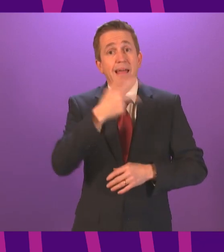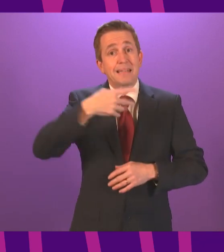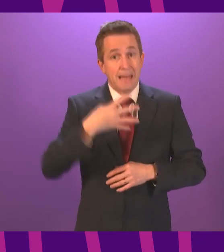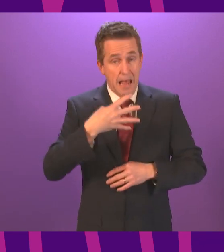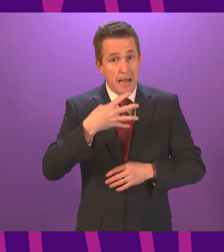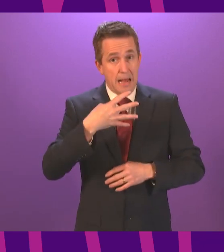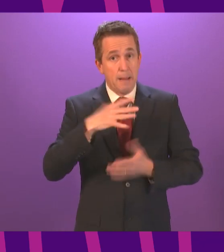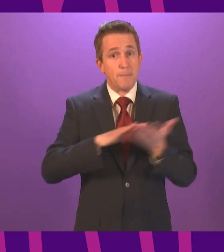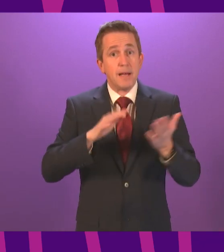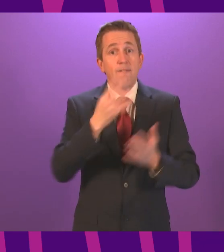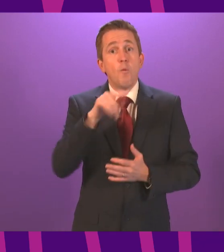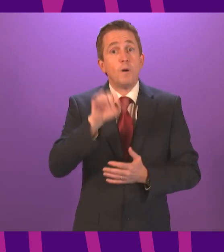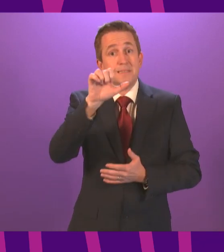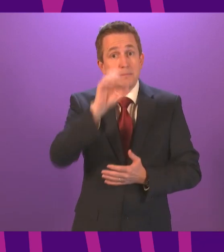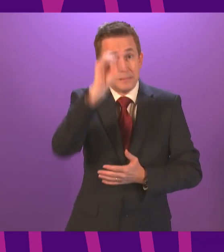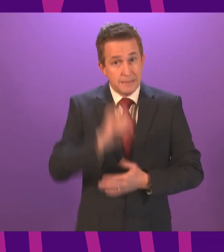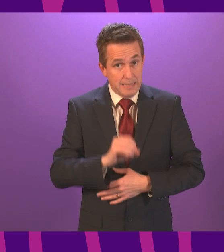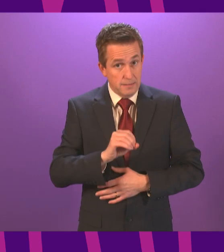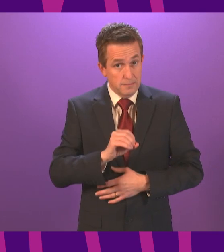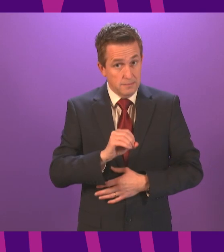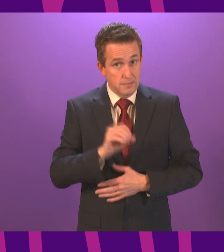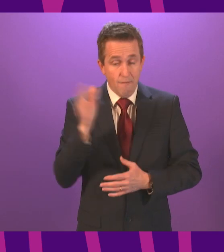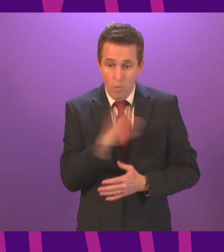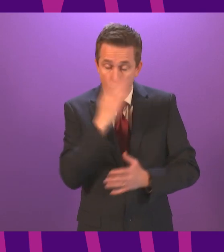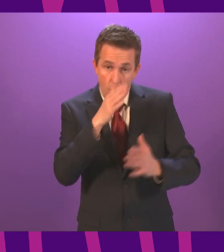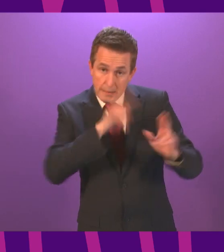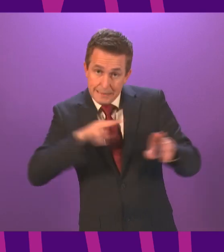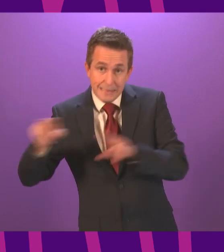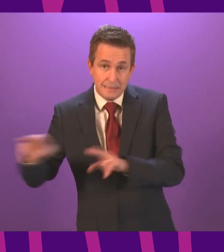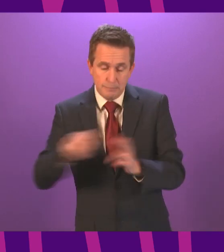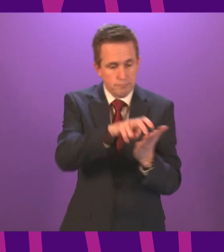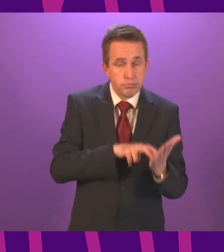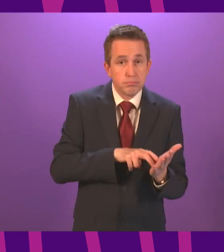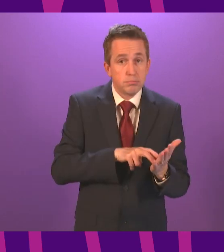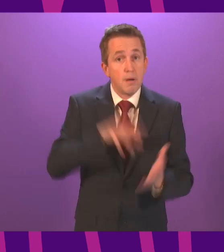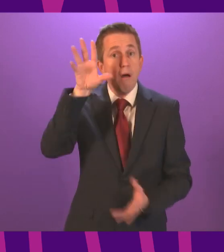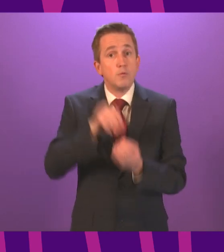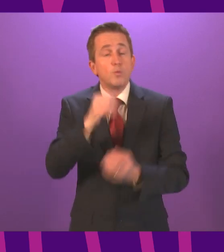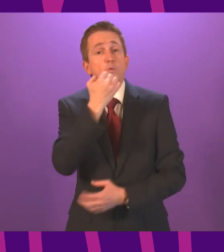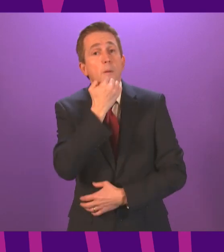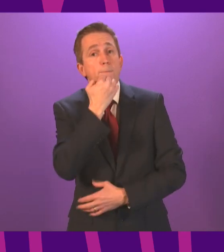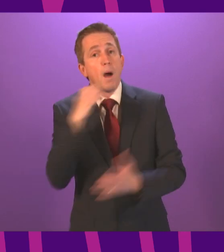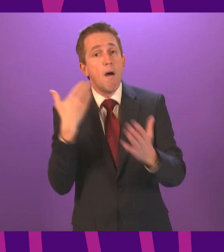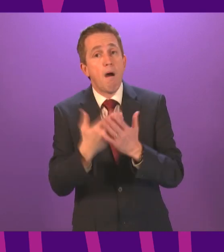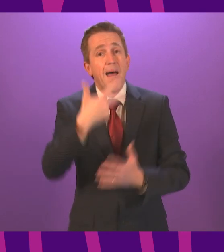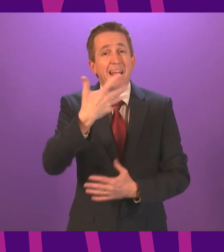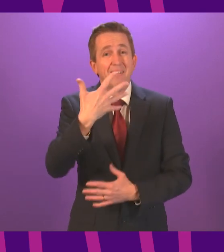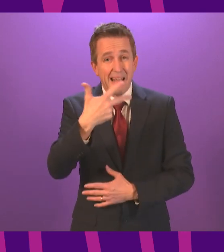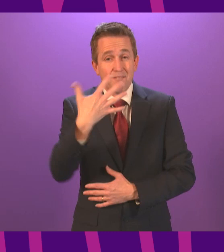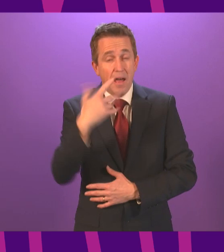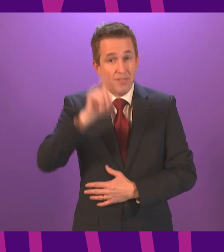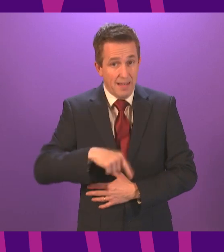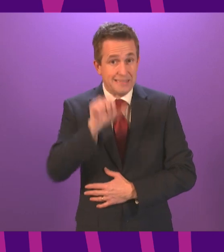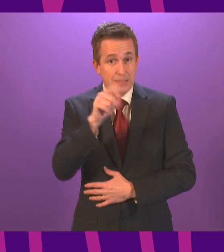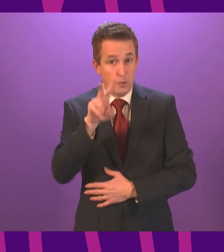of all tests reported. The total number of cases is therefore now 85,612. There are 1,212